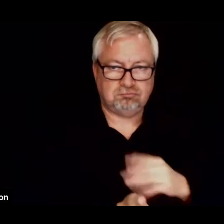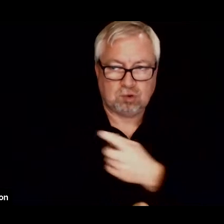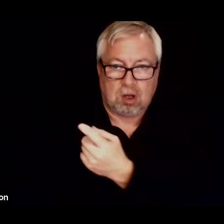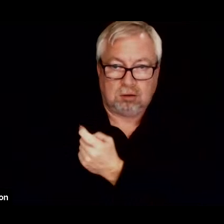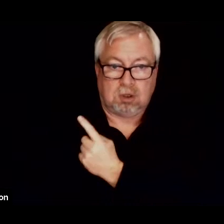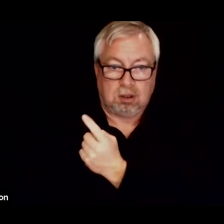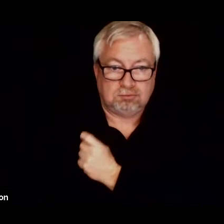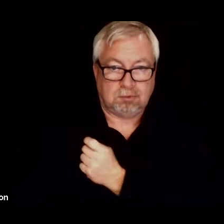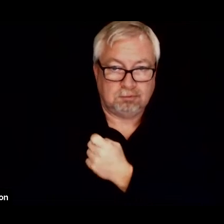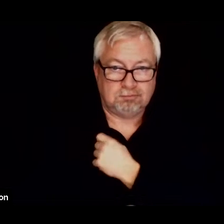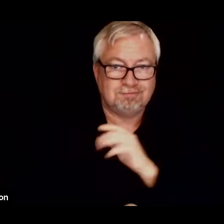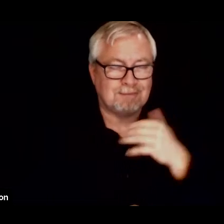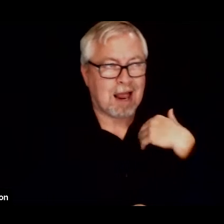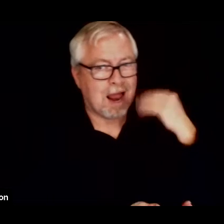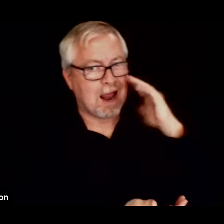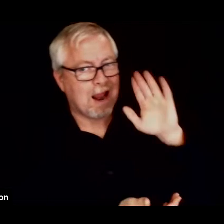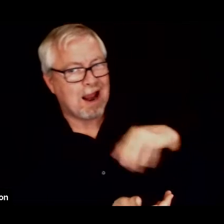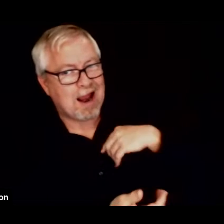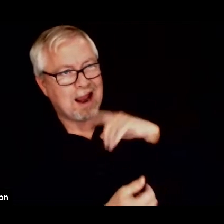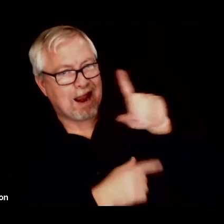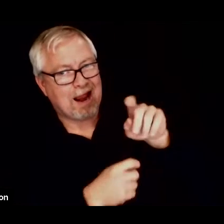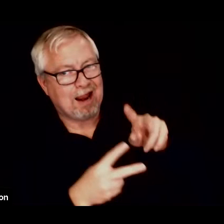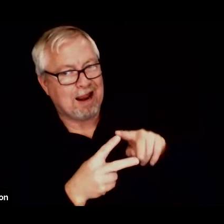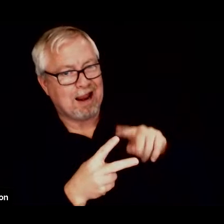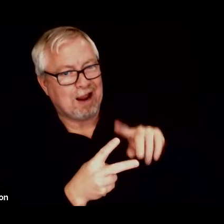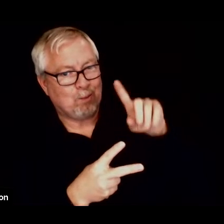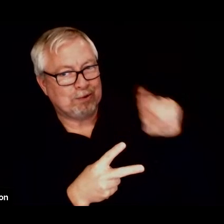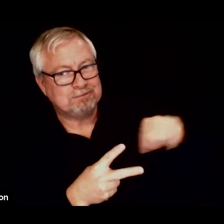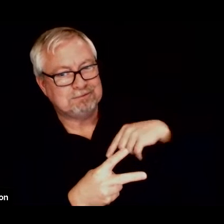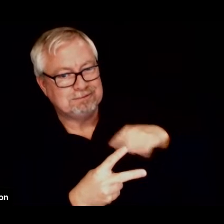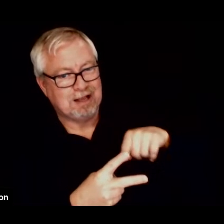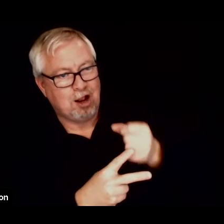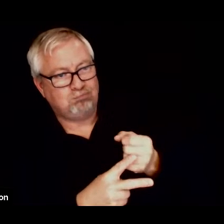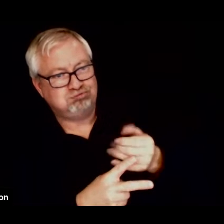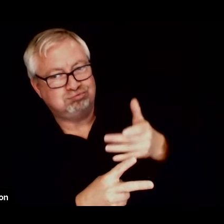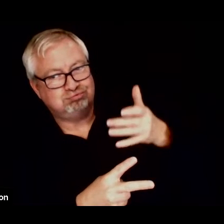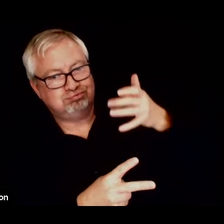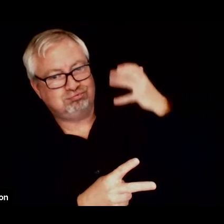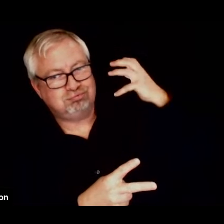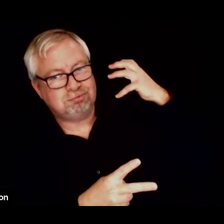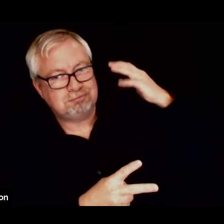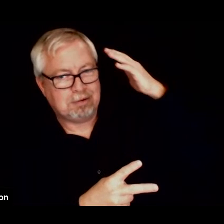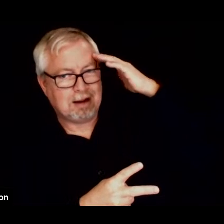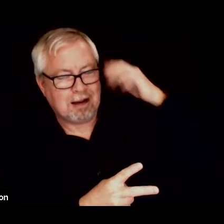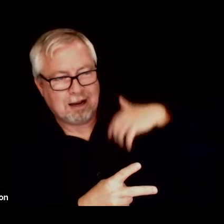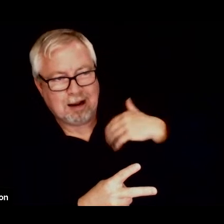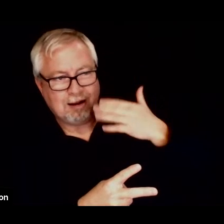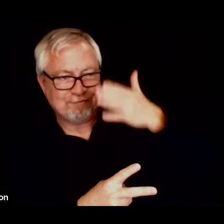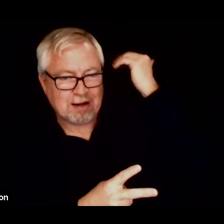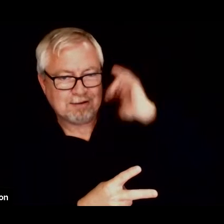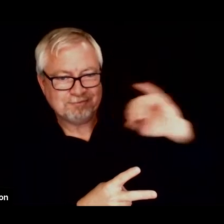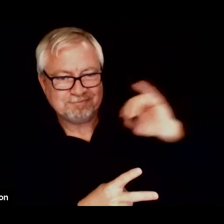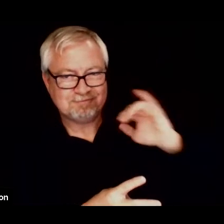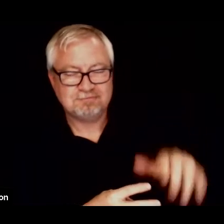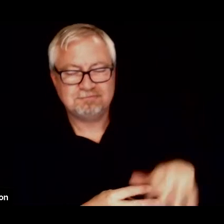first and second one so please i'll be happy to repeat sure so um so there has not yet been a